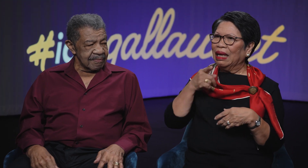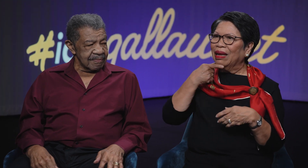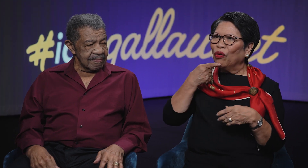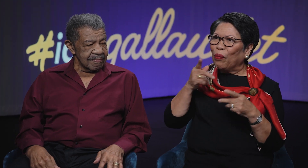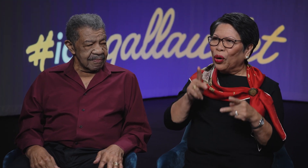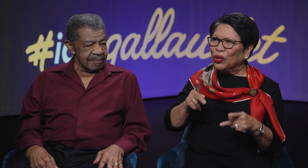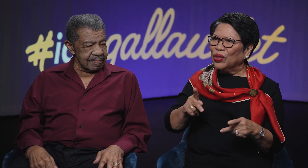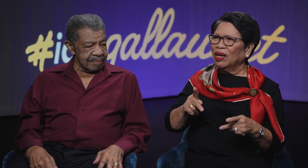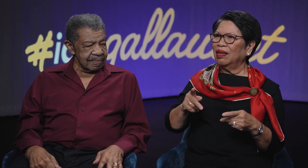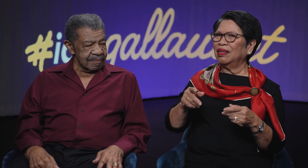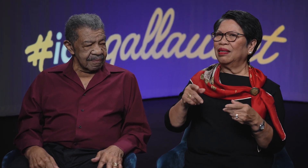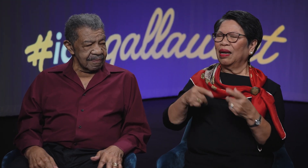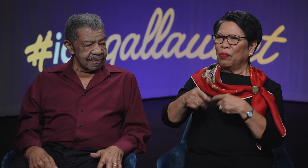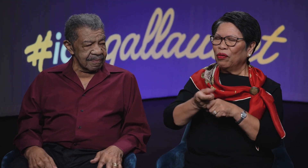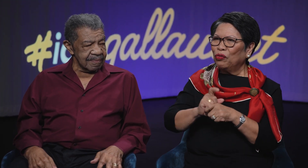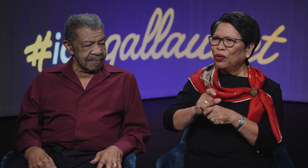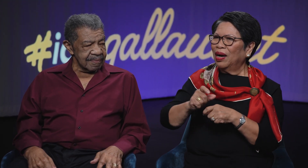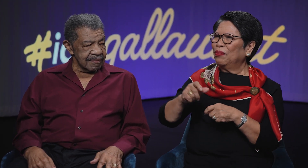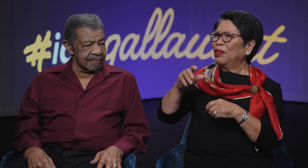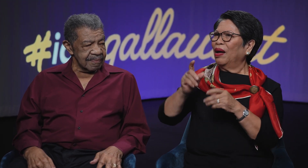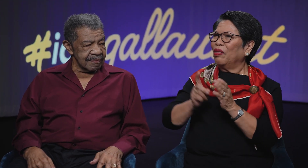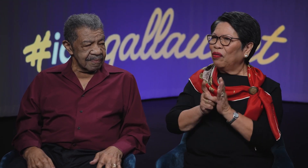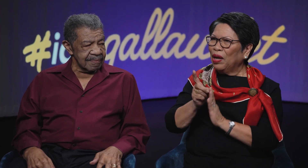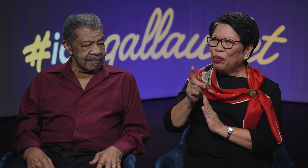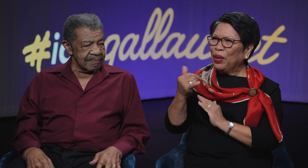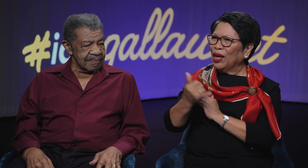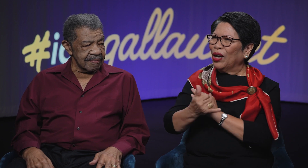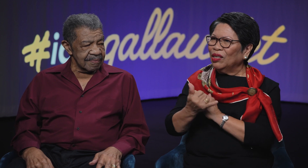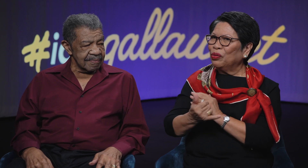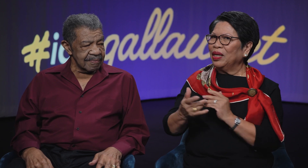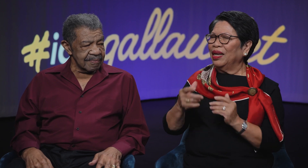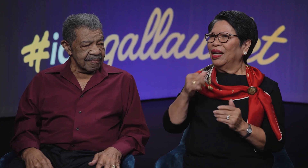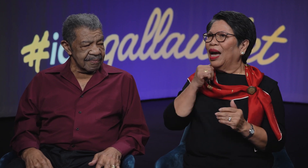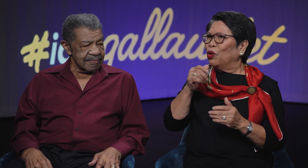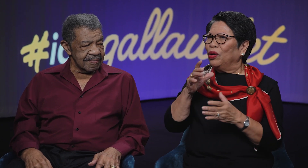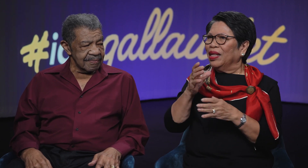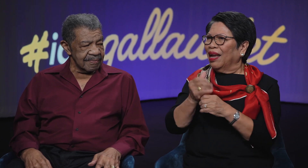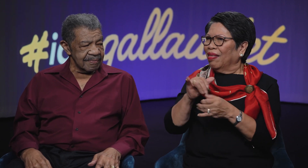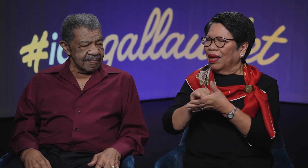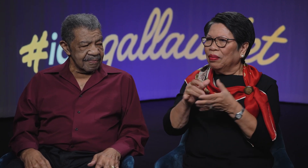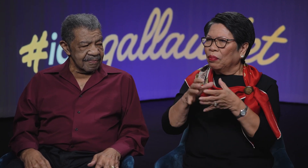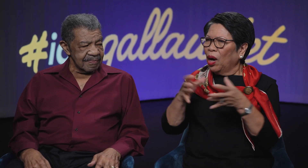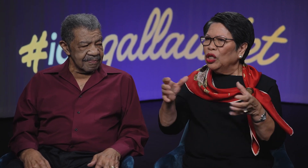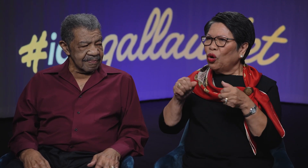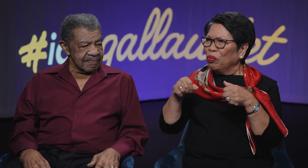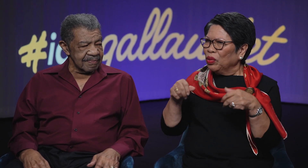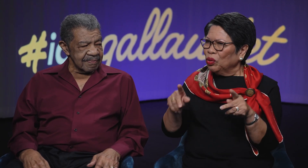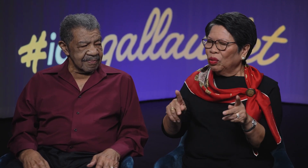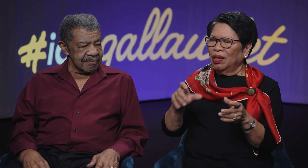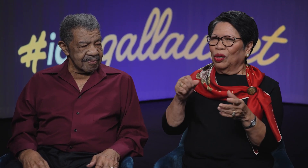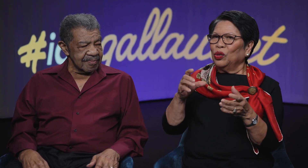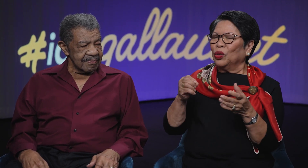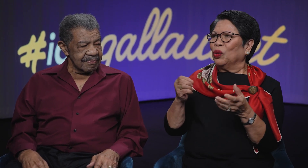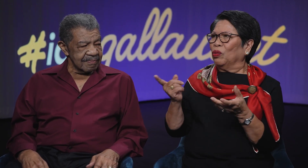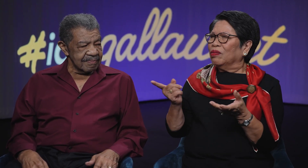A hearing person, coming from a different country, I don't get that much opportunity to do that,